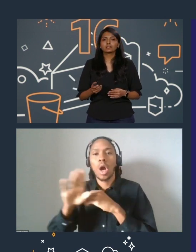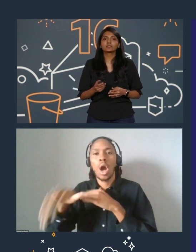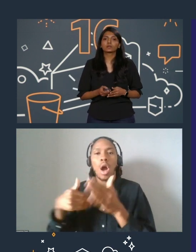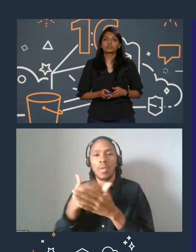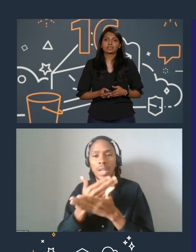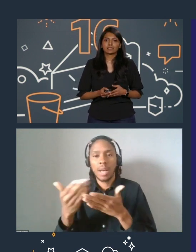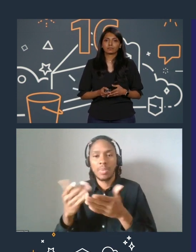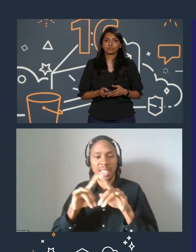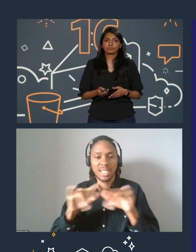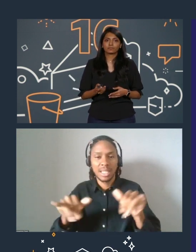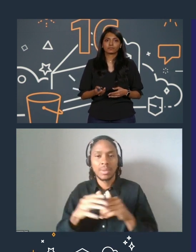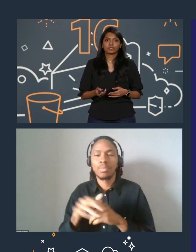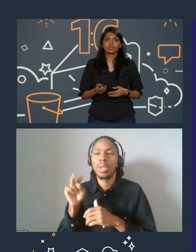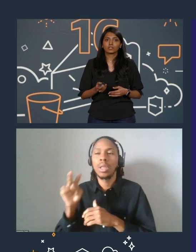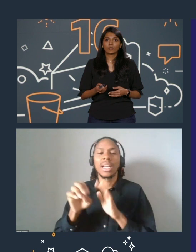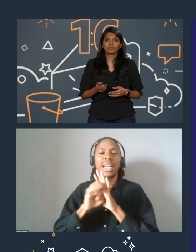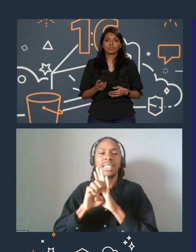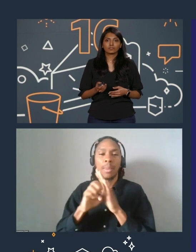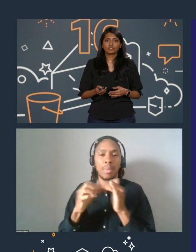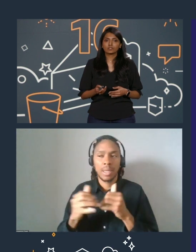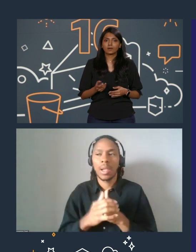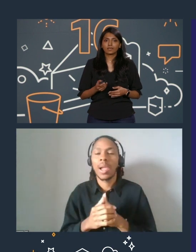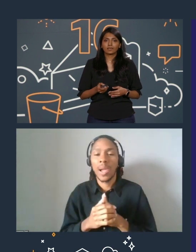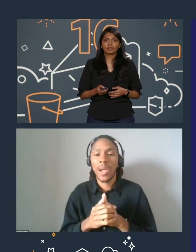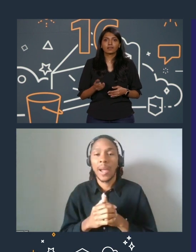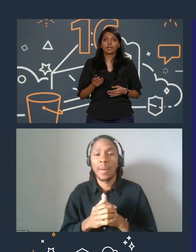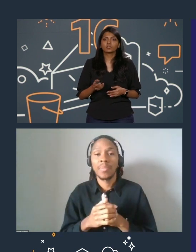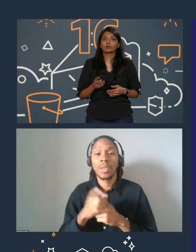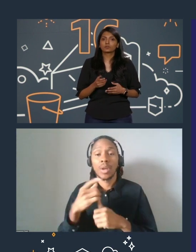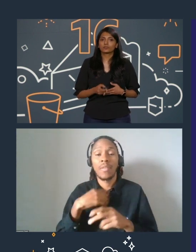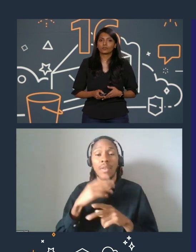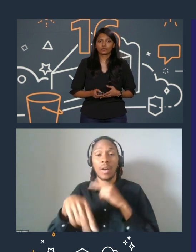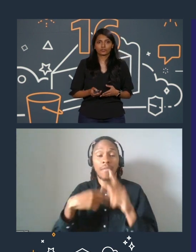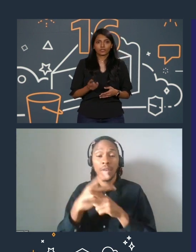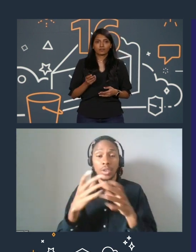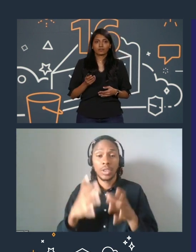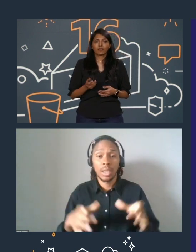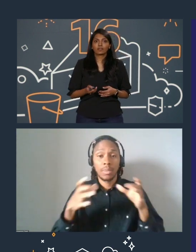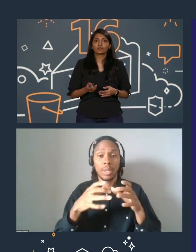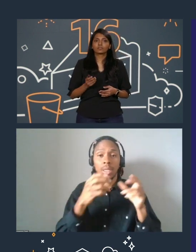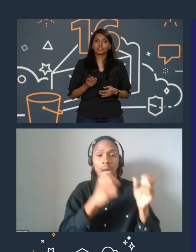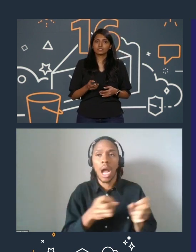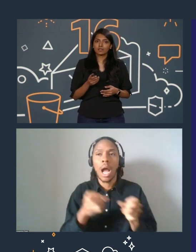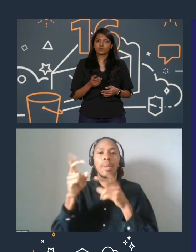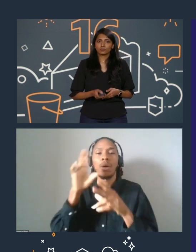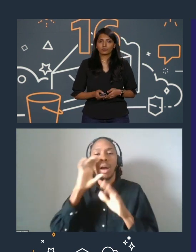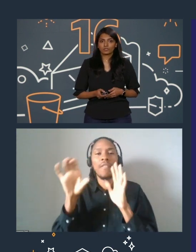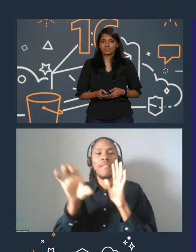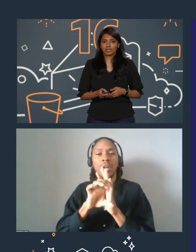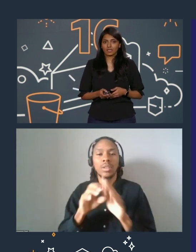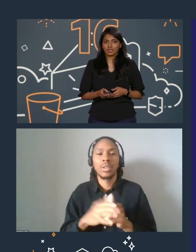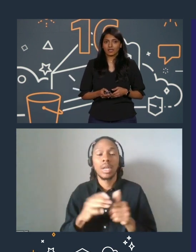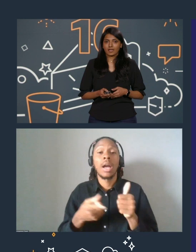Let's look at an example, you have a version bucket and you upload a photo to it. Now, the first time you upload this key,